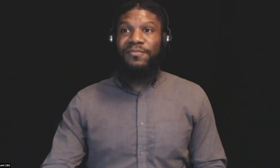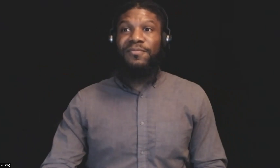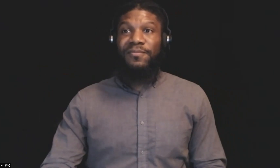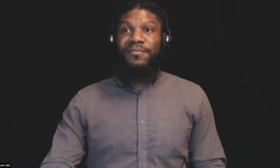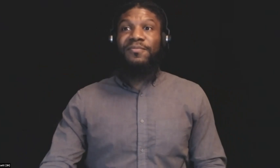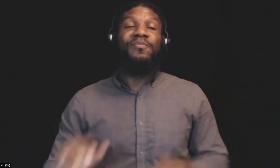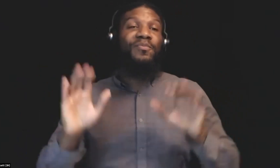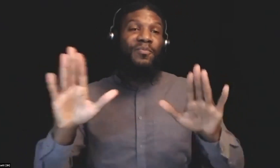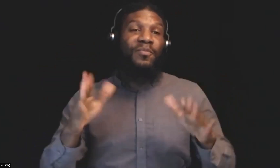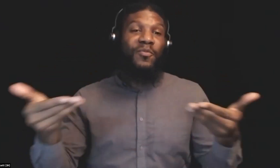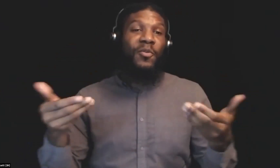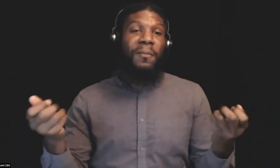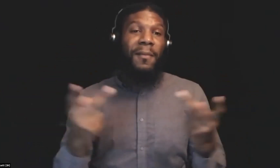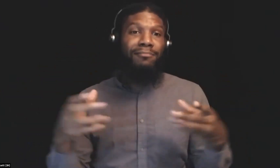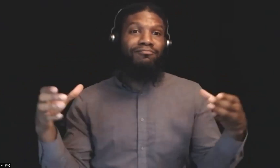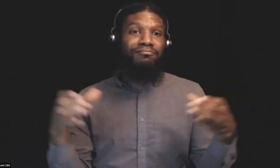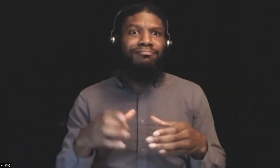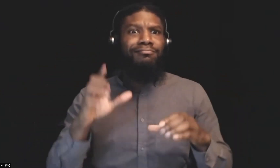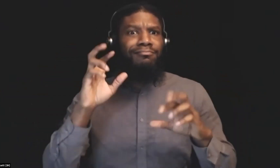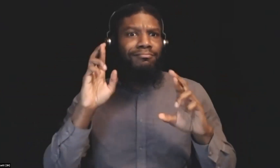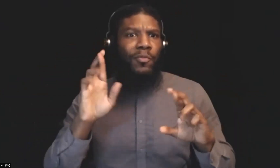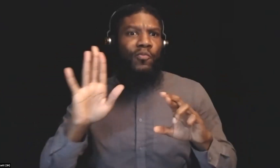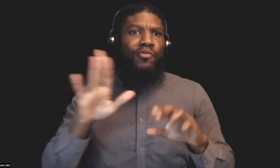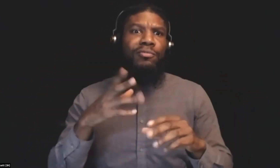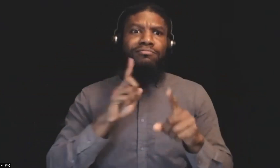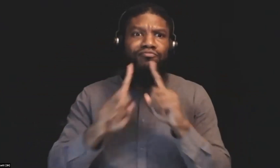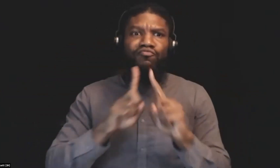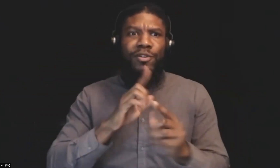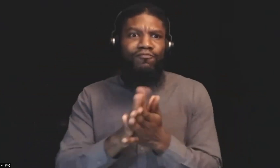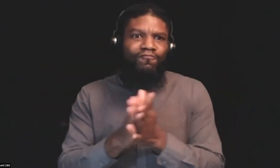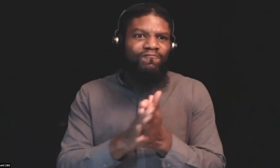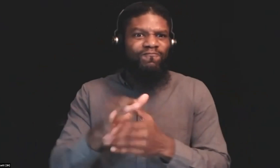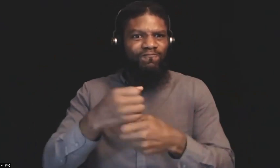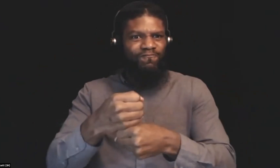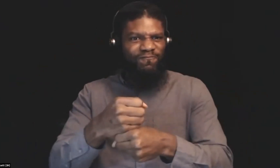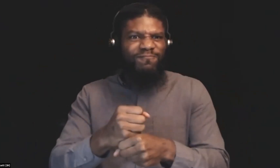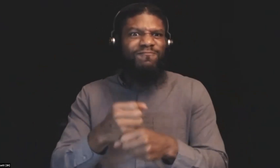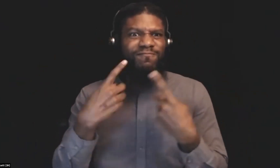I hope you had a productive conversation in those rooms. So, with the remaining time that we have,